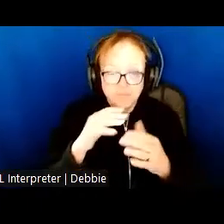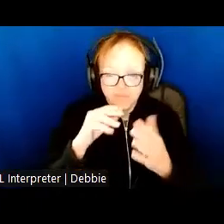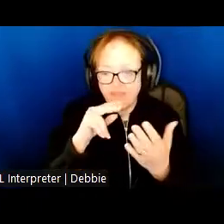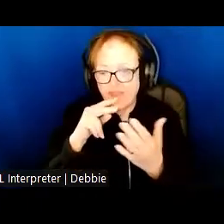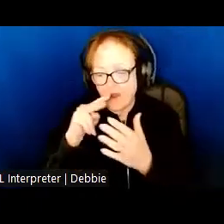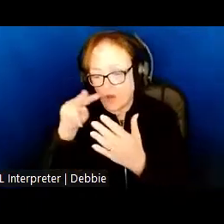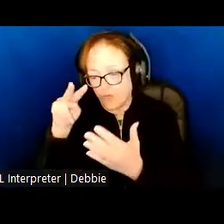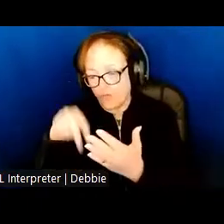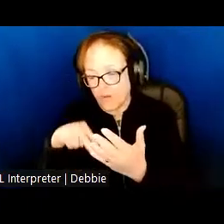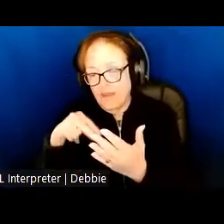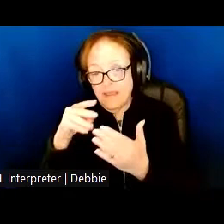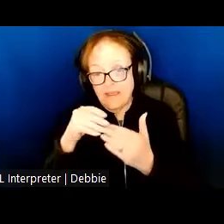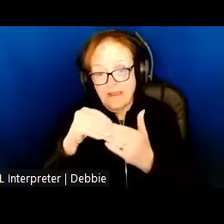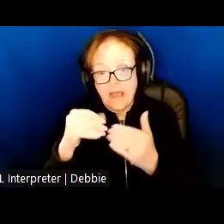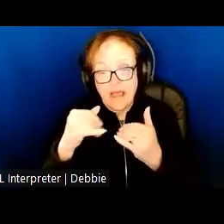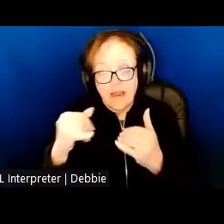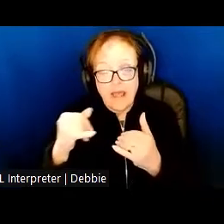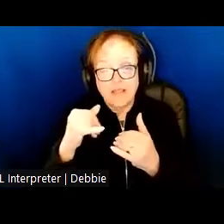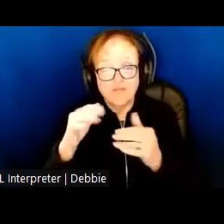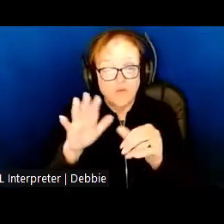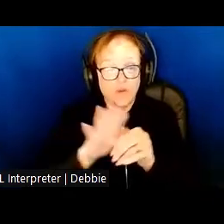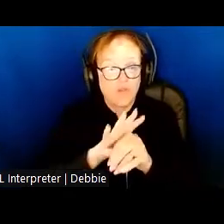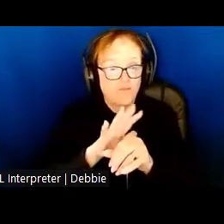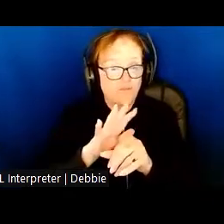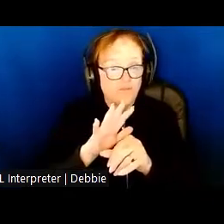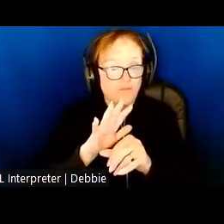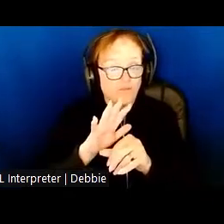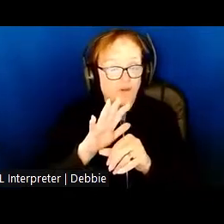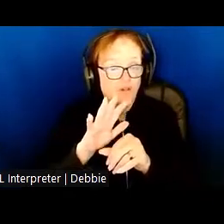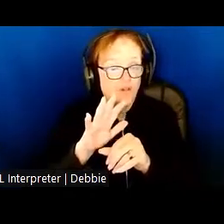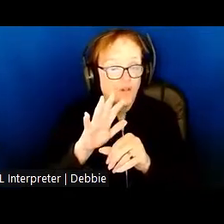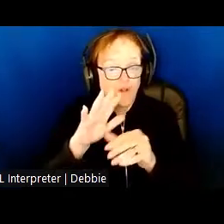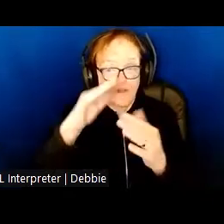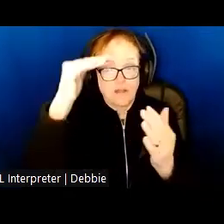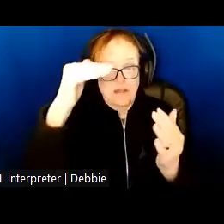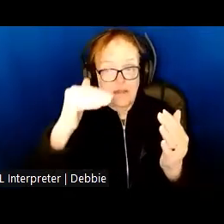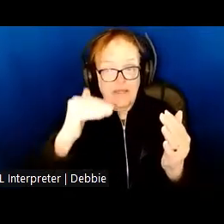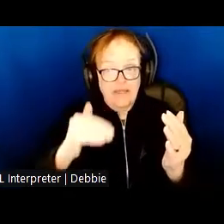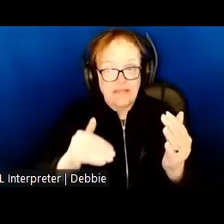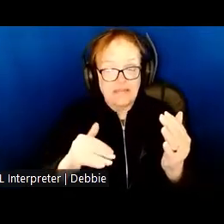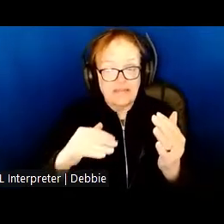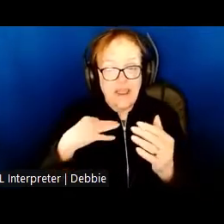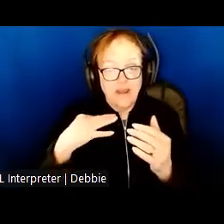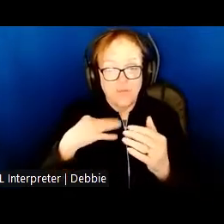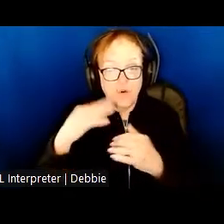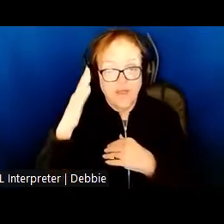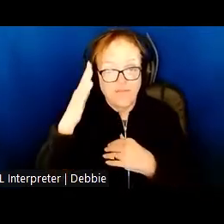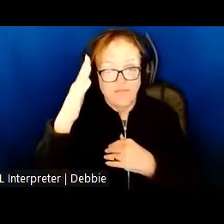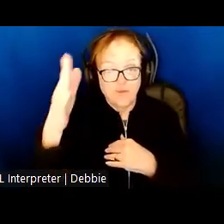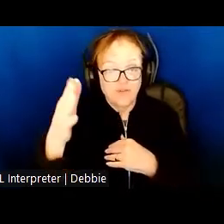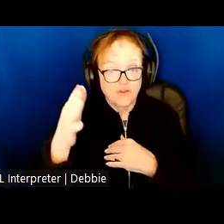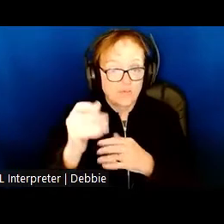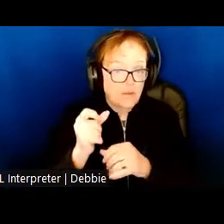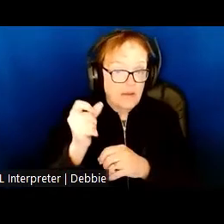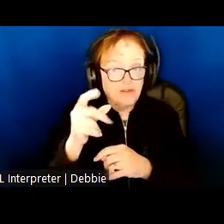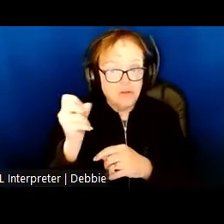category rotation schedule and apply under the appropriate award category in a future program year.